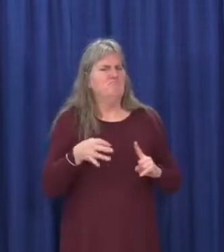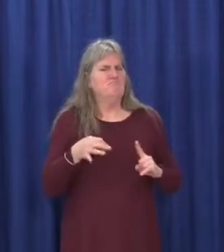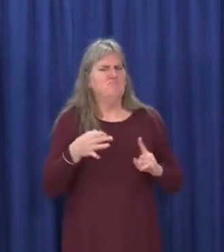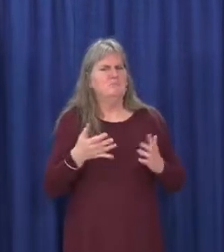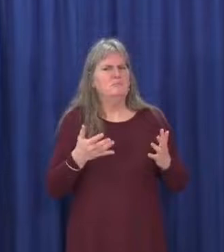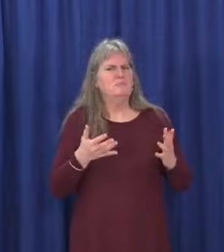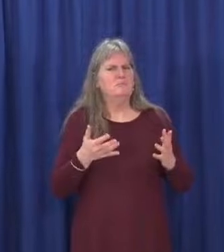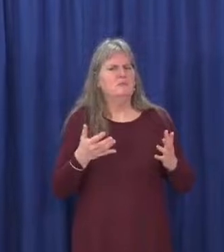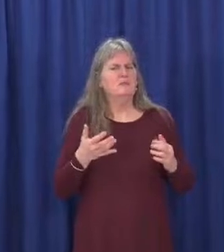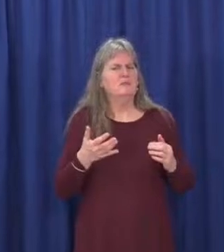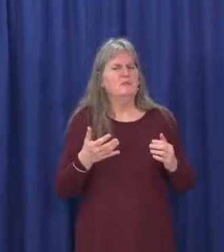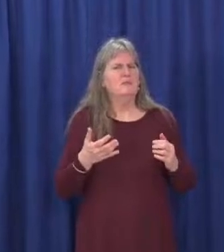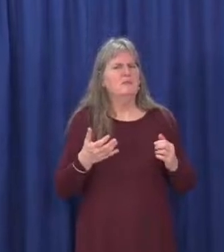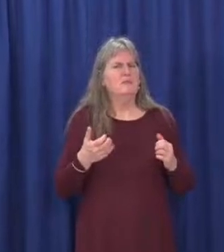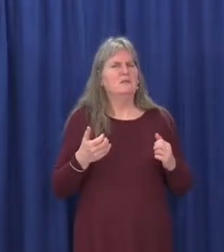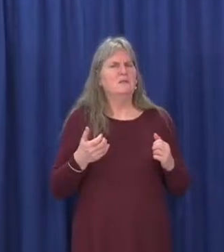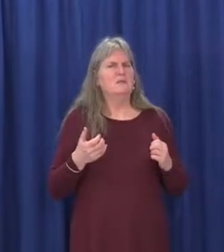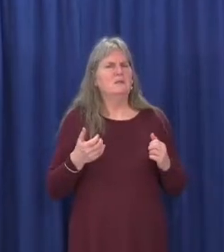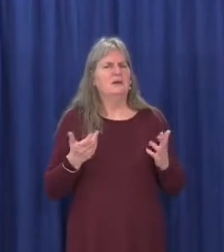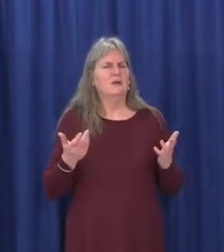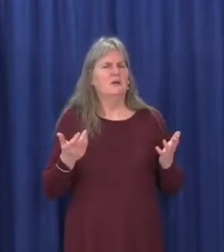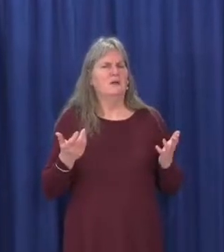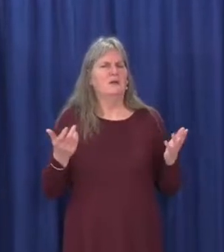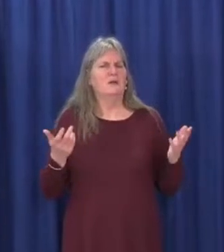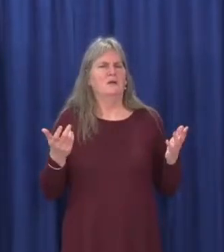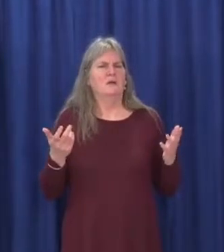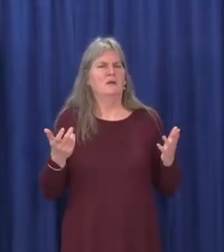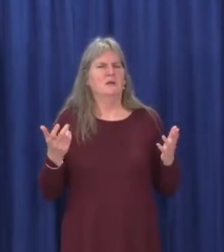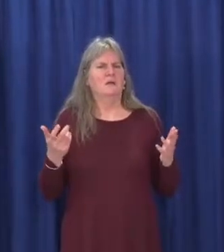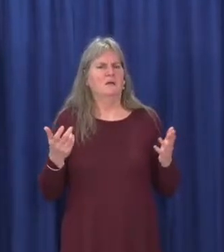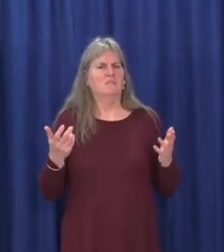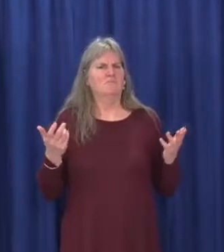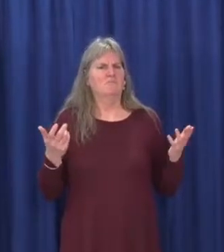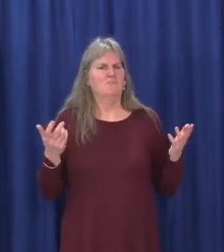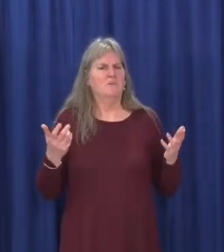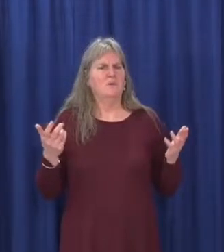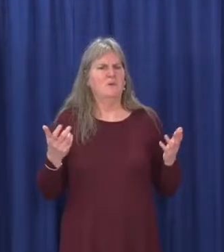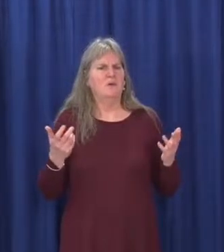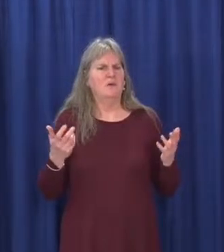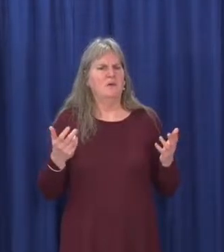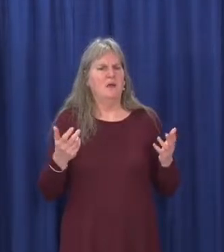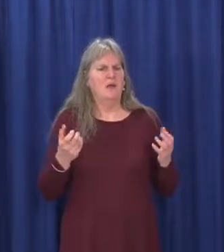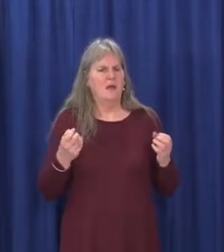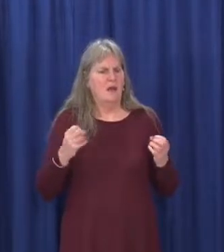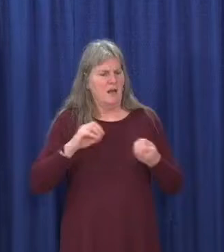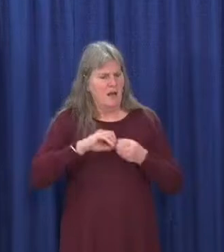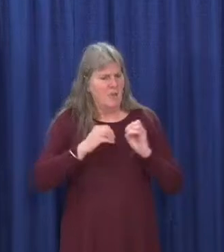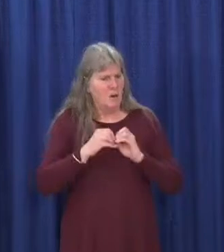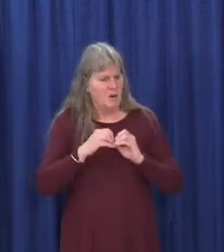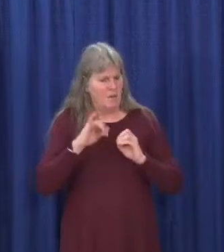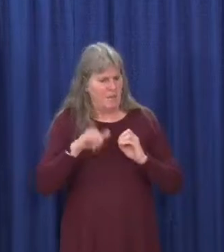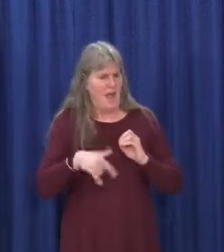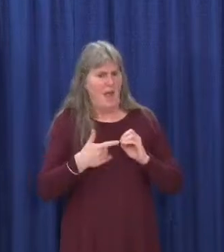from what to what, like, how many-- how many RSV cases are we seeing, and-- and why is this happening?